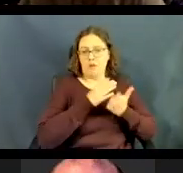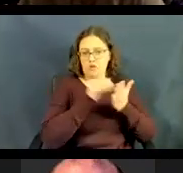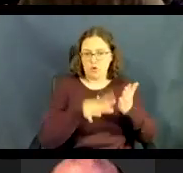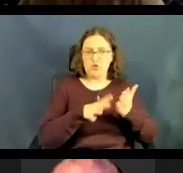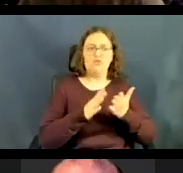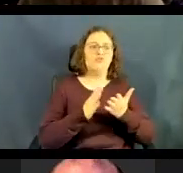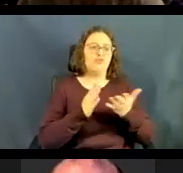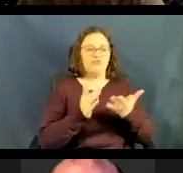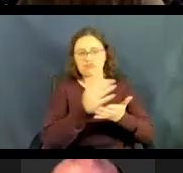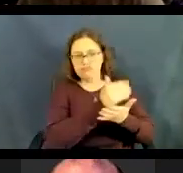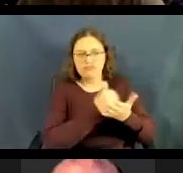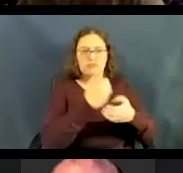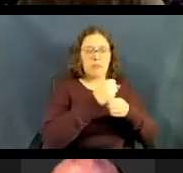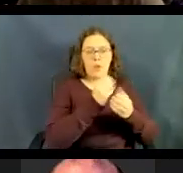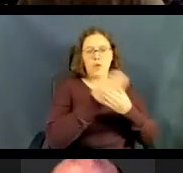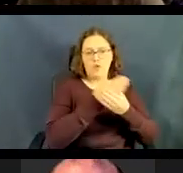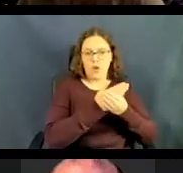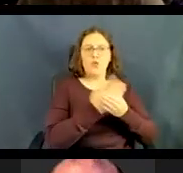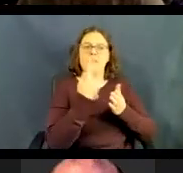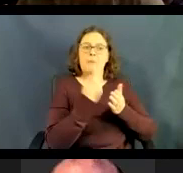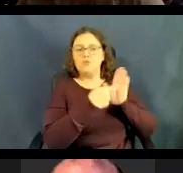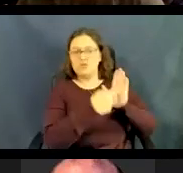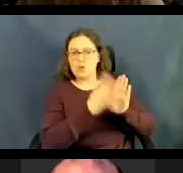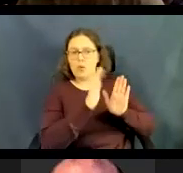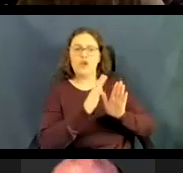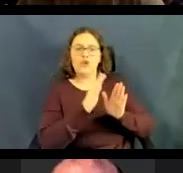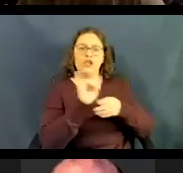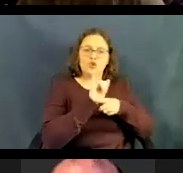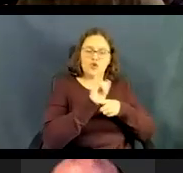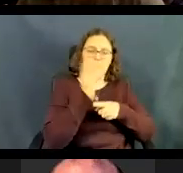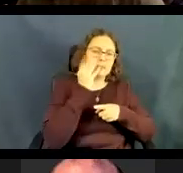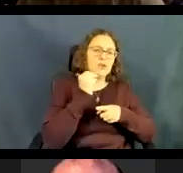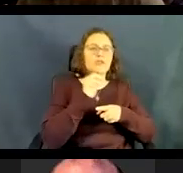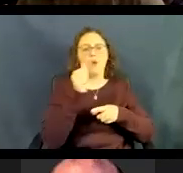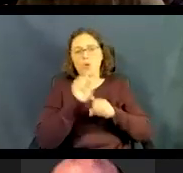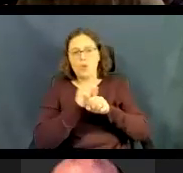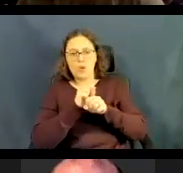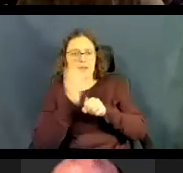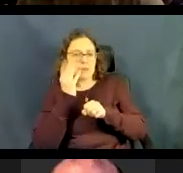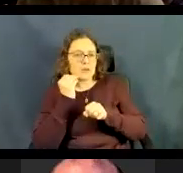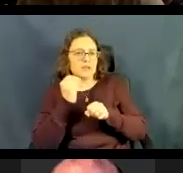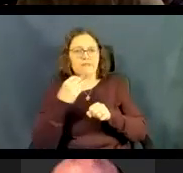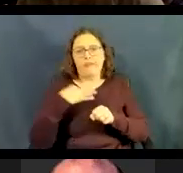Keep in mind, you will build all four portfolio components into each portfolio for each student on a certificate of completion course of study.